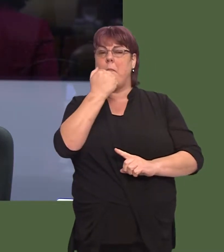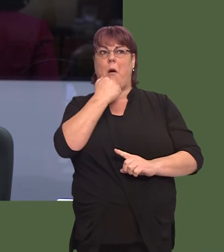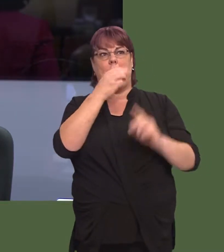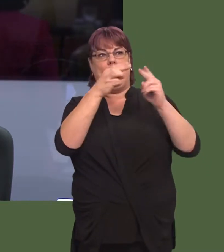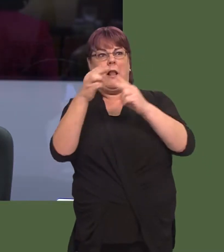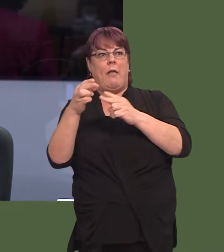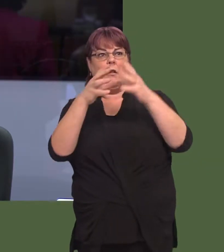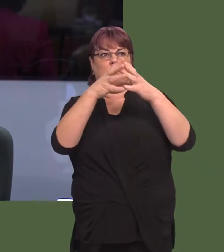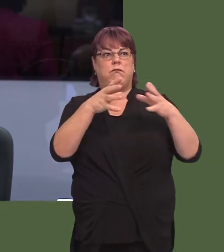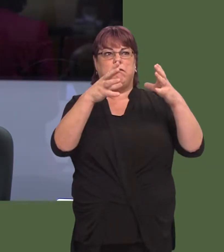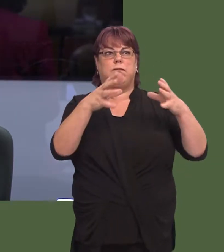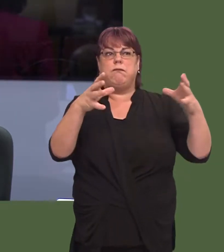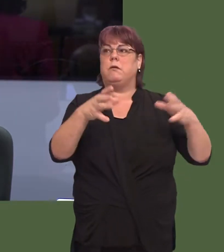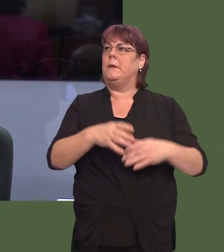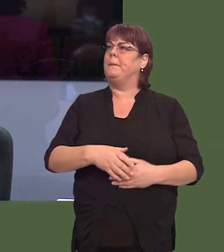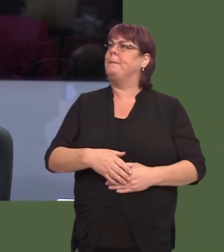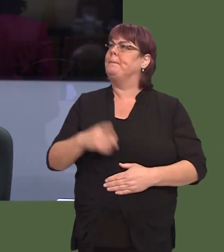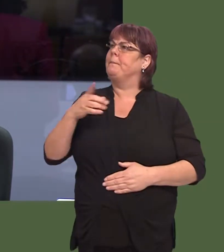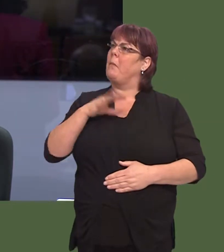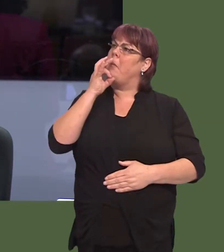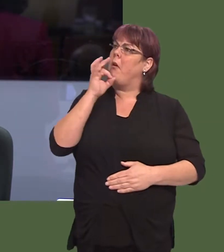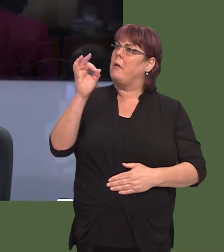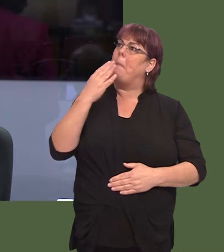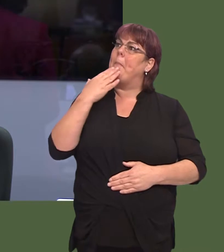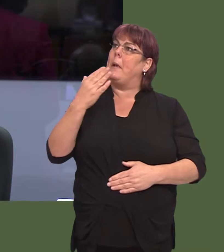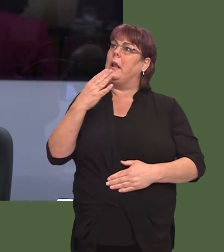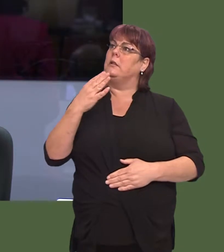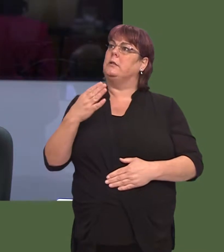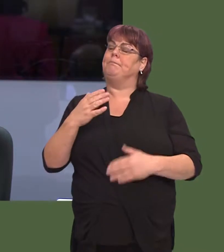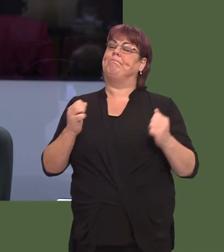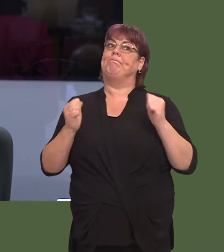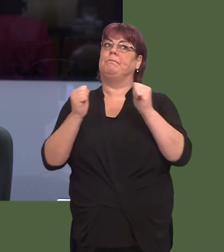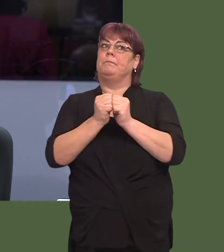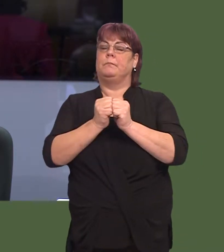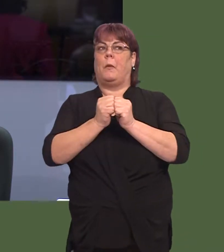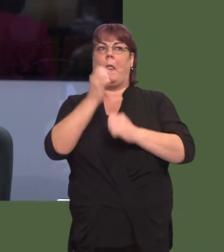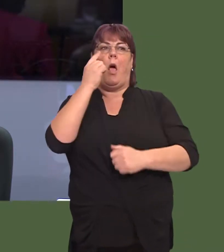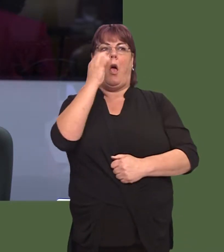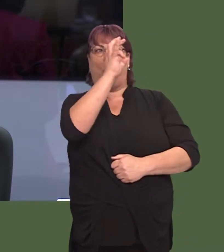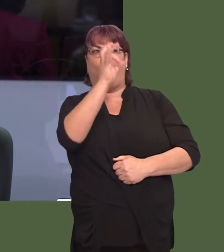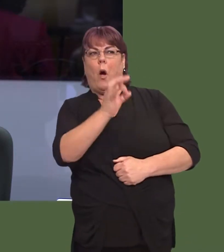I am asking you now: will you please commit to an inquiry as to why the safety of patients